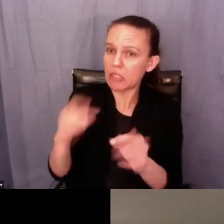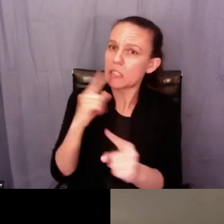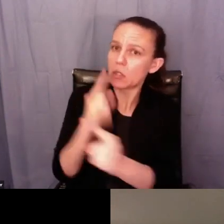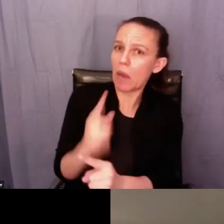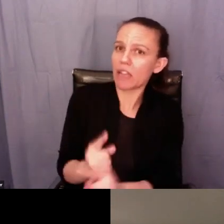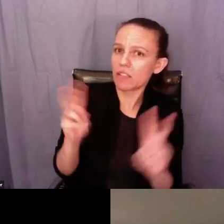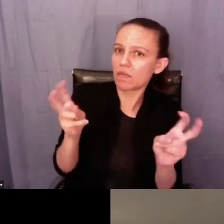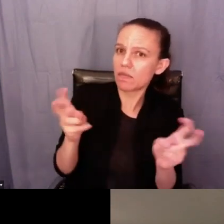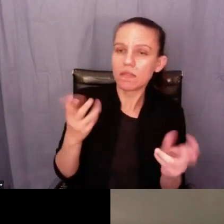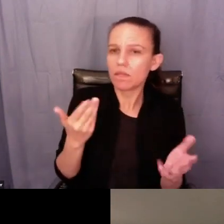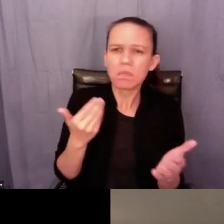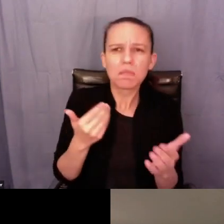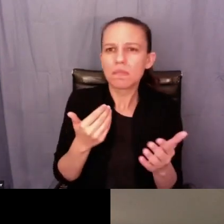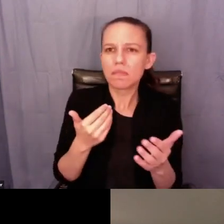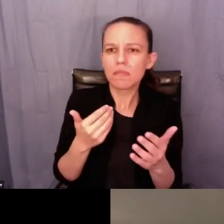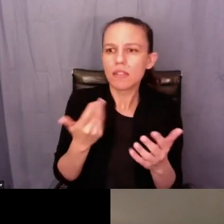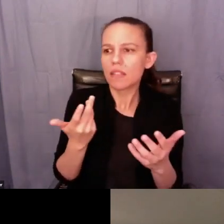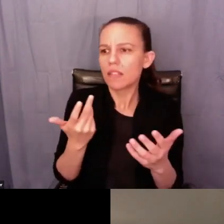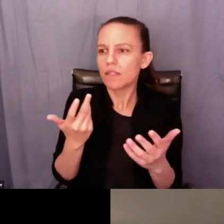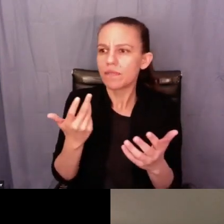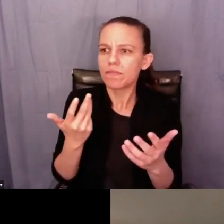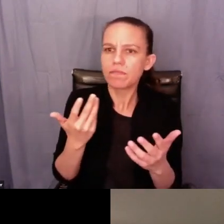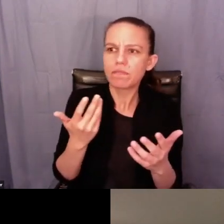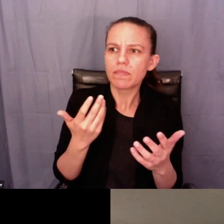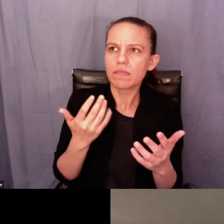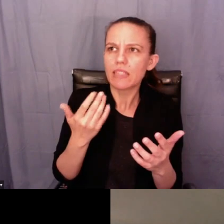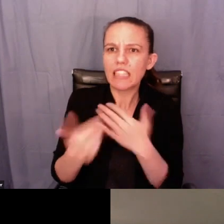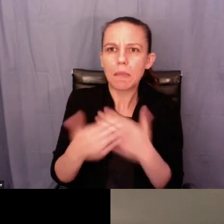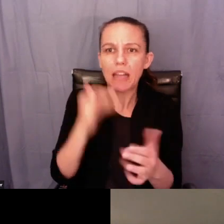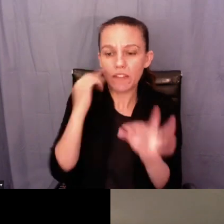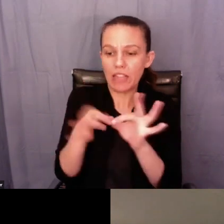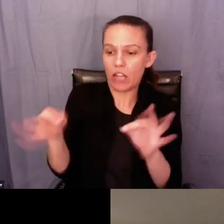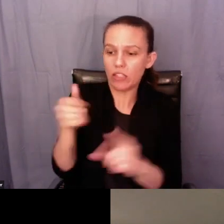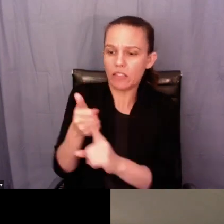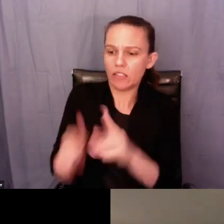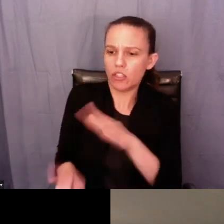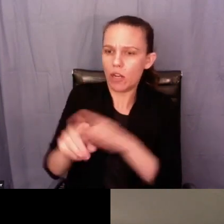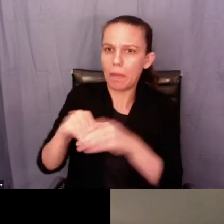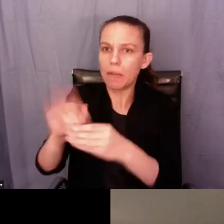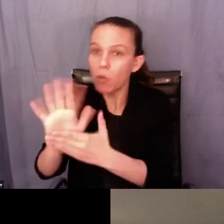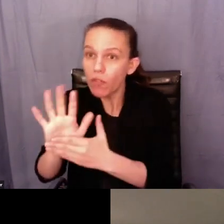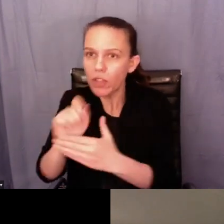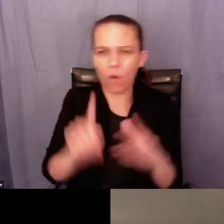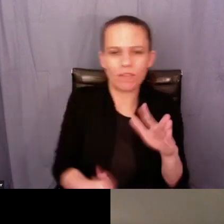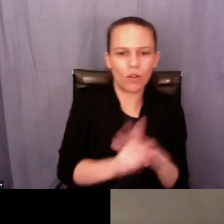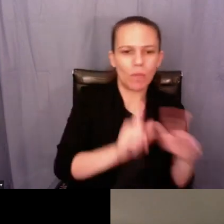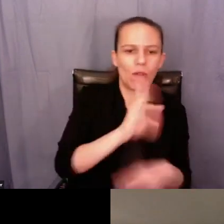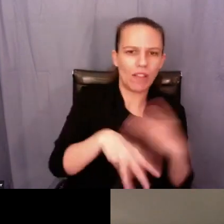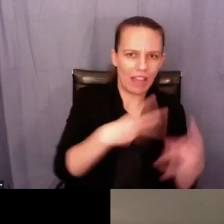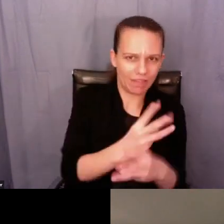if it has been uttered in a film or in real life then i don't like movies myself so much for this